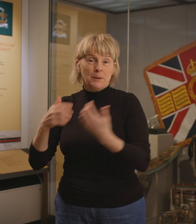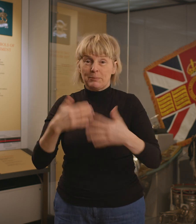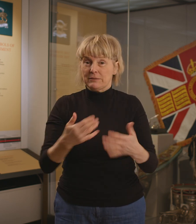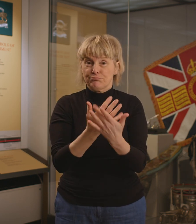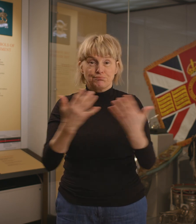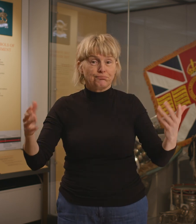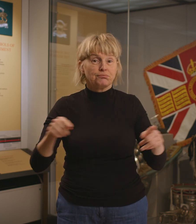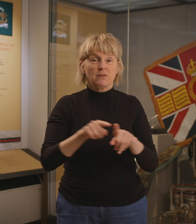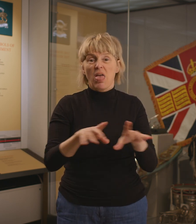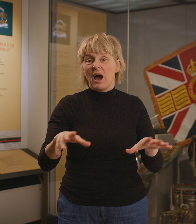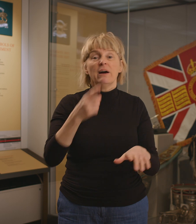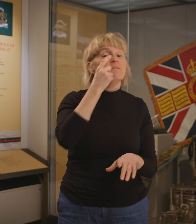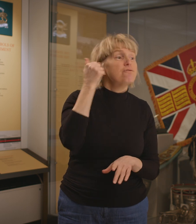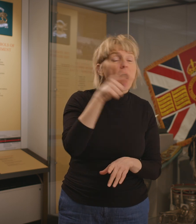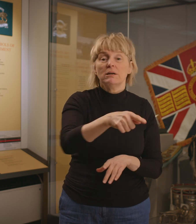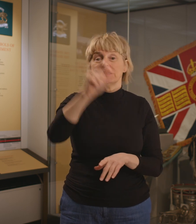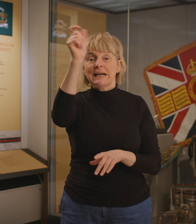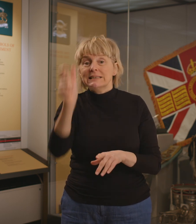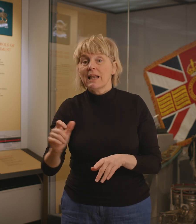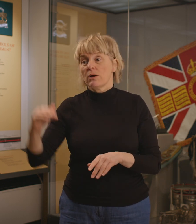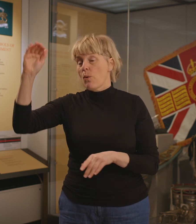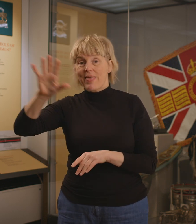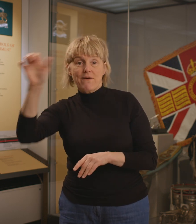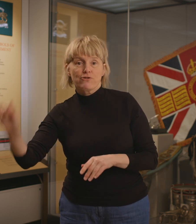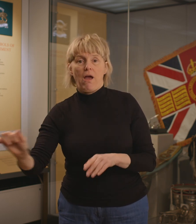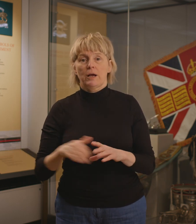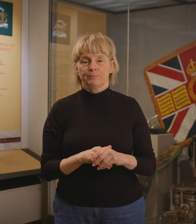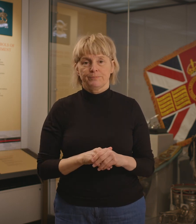including France, Italy and North Africa.